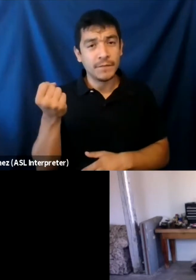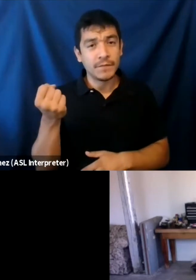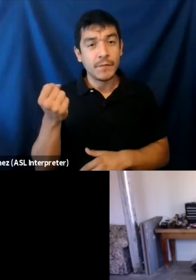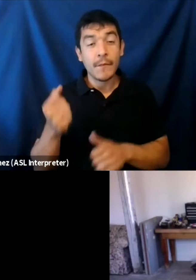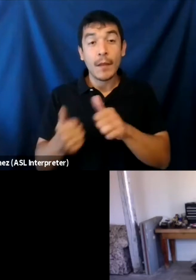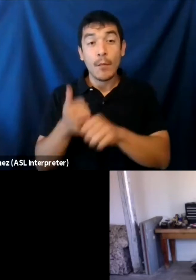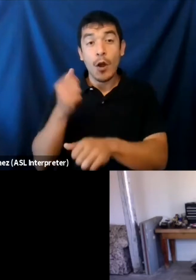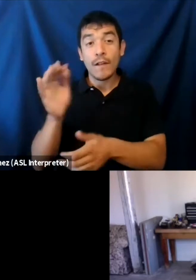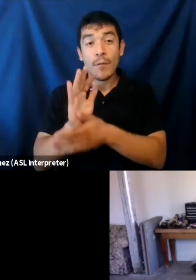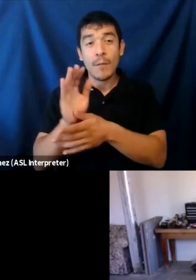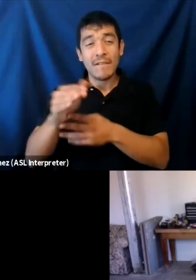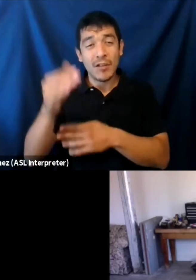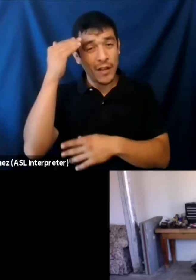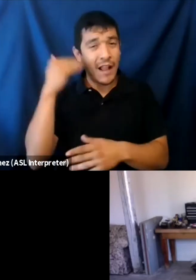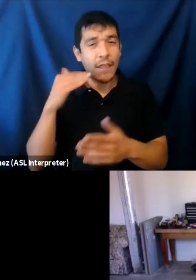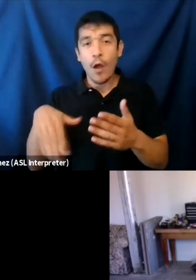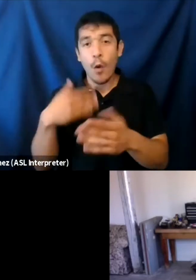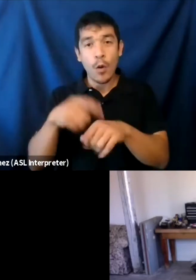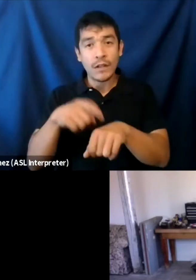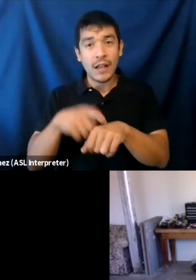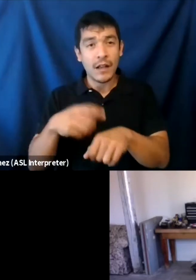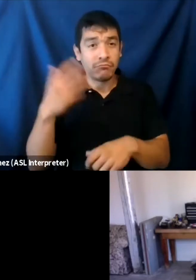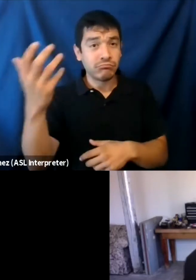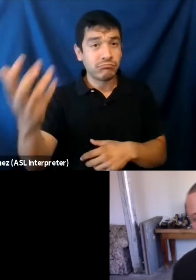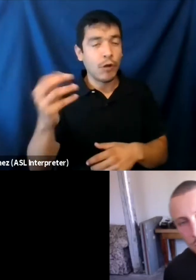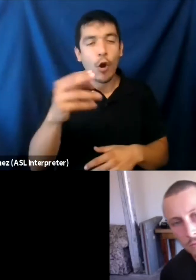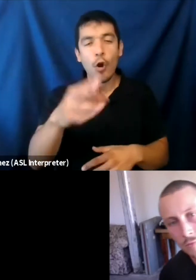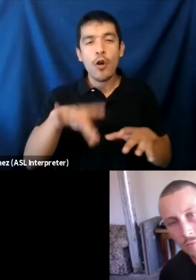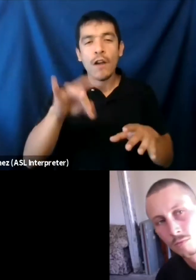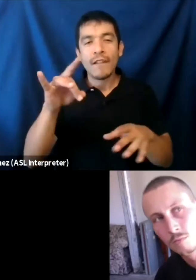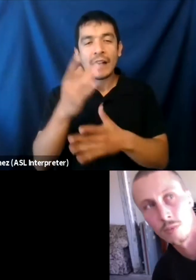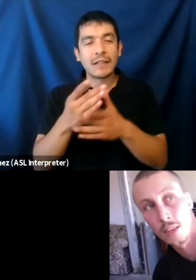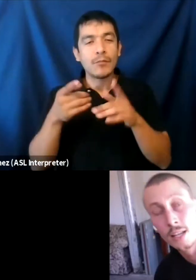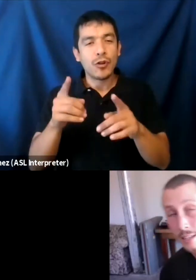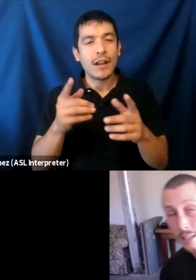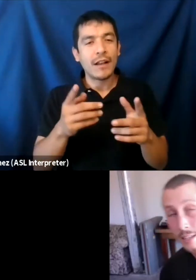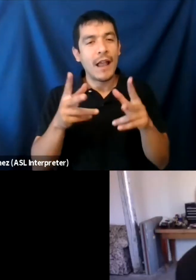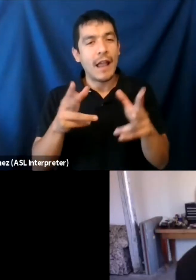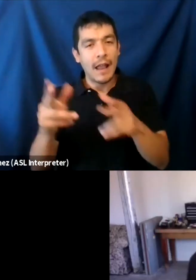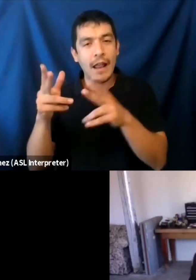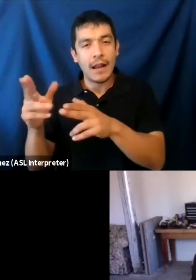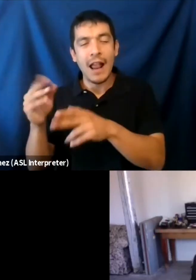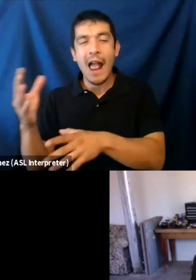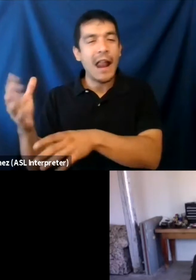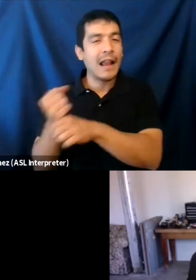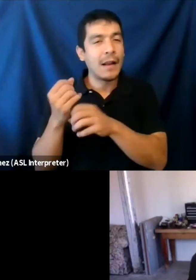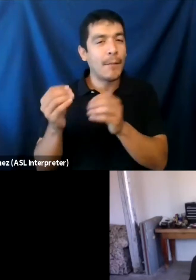in your head the whole time? Or are you finding a lot of it during the edit, and like going out and getting other pieces?